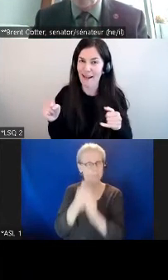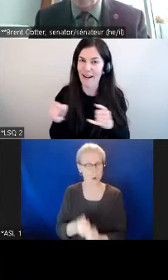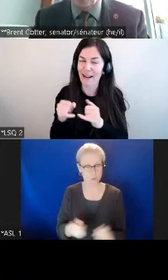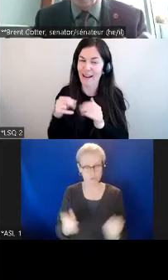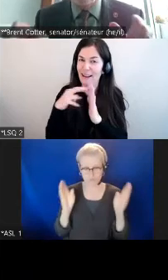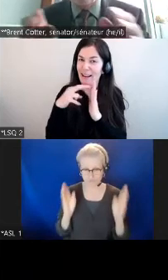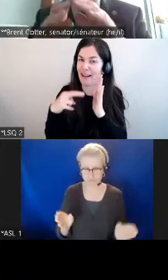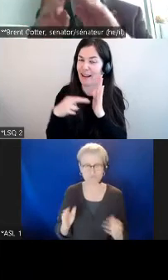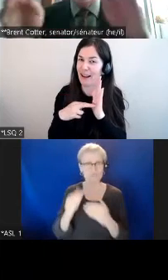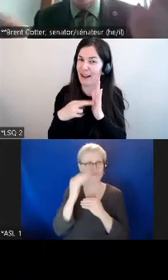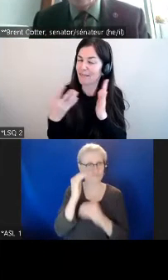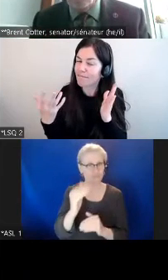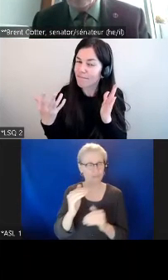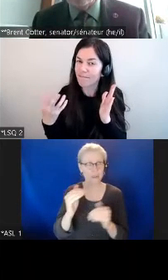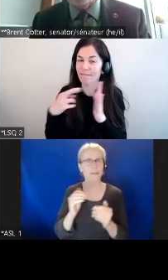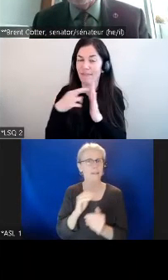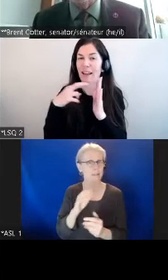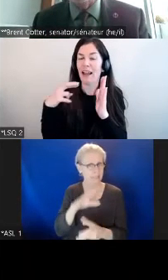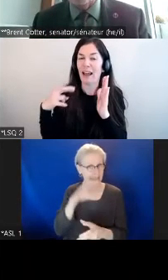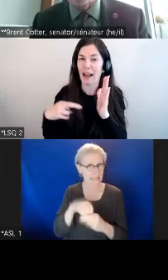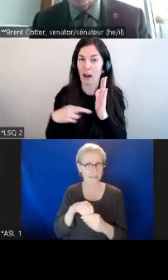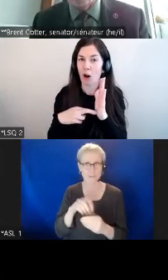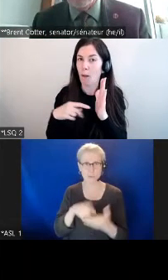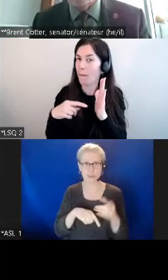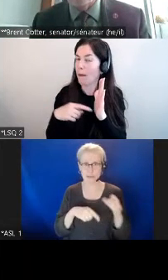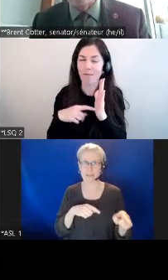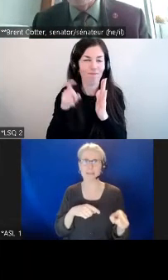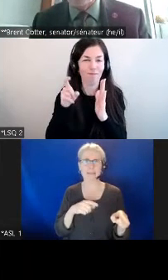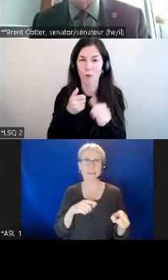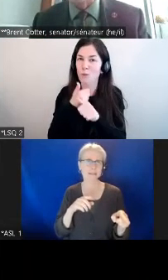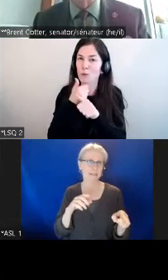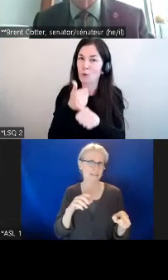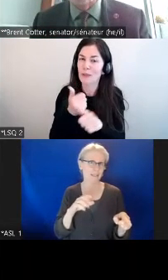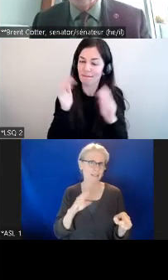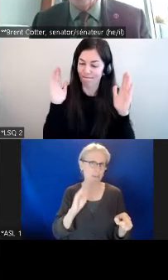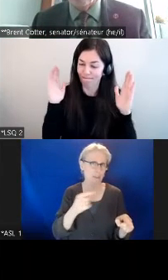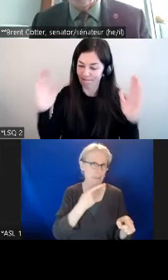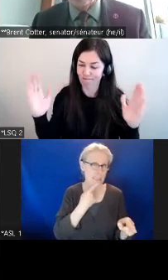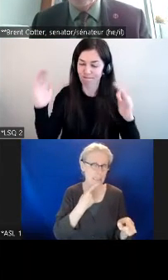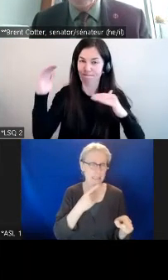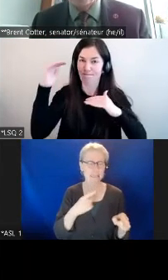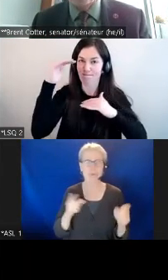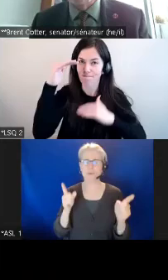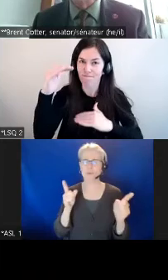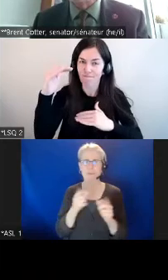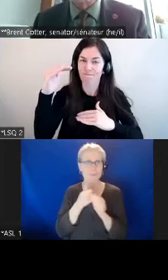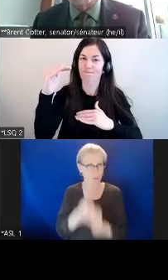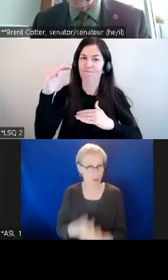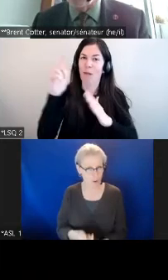REGULATIONS, INSIDE WHAT THE STATUTE ITSELF ALLOWS AND NOT GO BEYOND THE PROPERTY LINE. OTHERWISE,